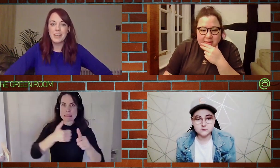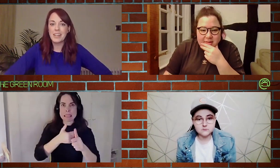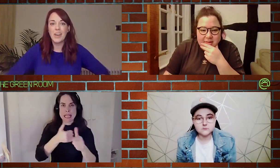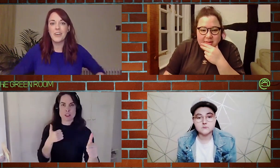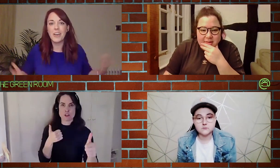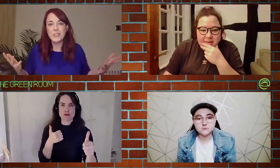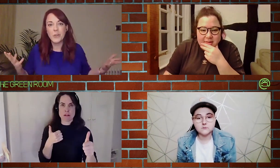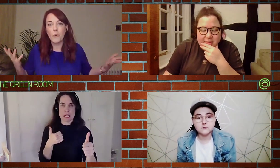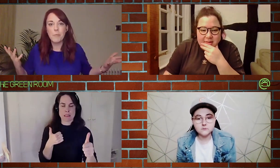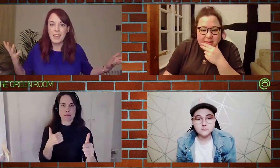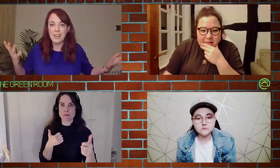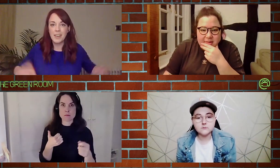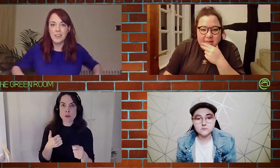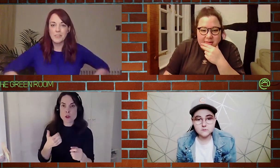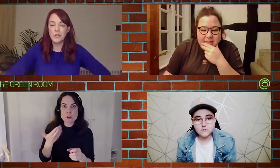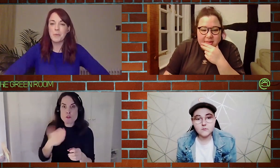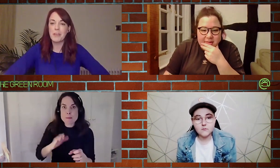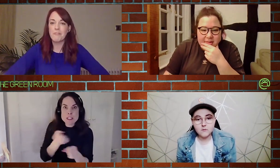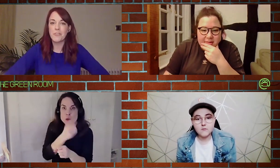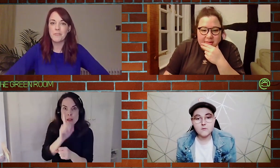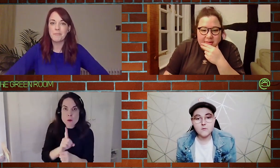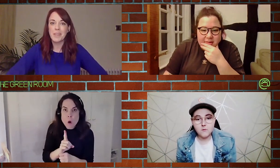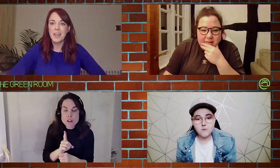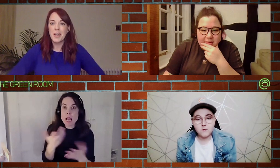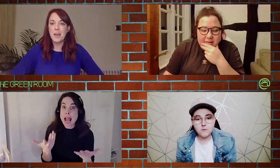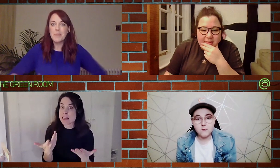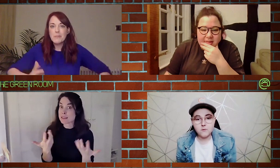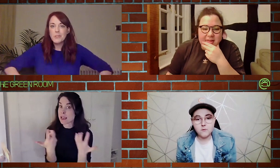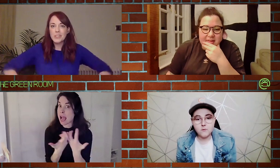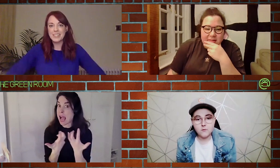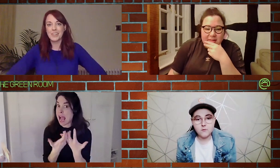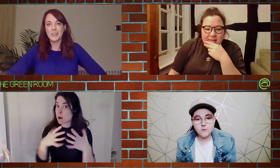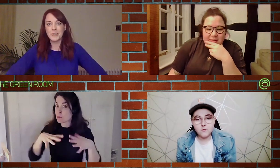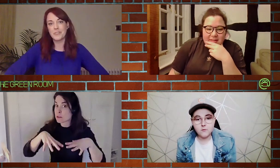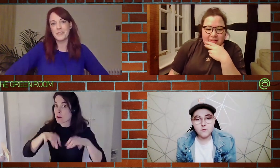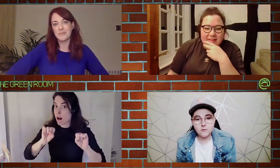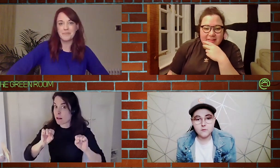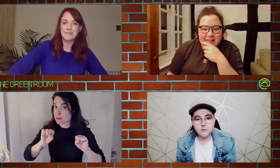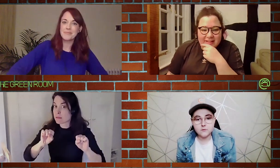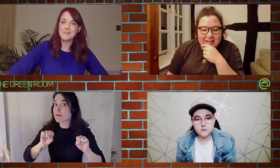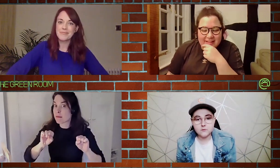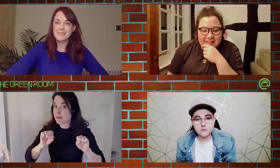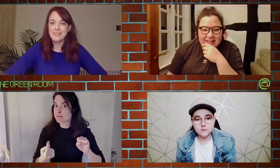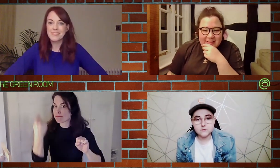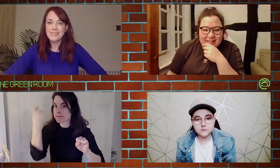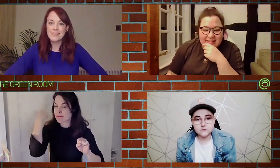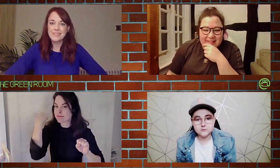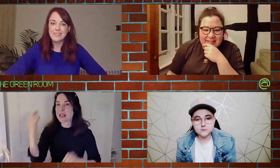And how did it all begin? How did it all begin for you? Bea would you like to start us off?